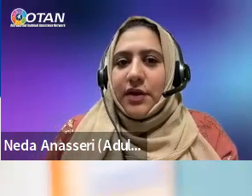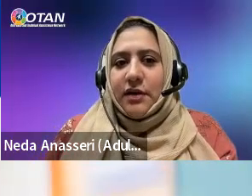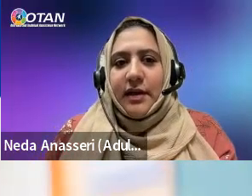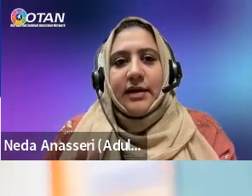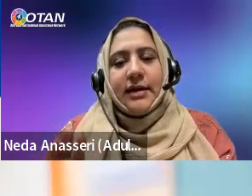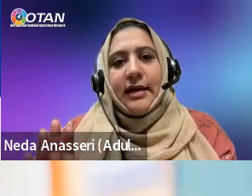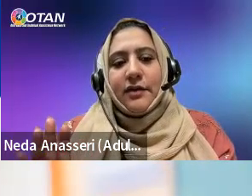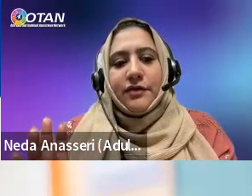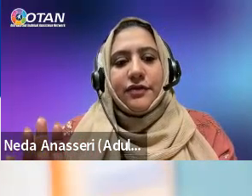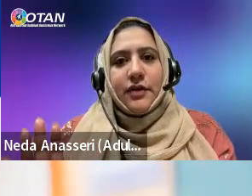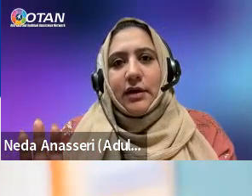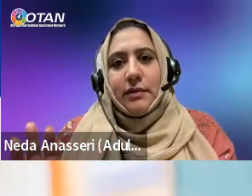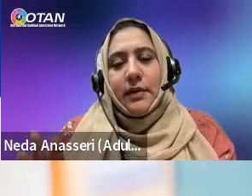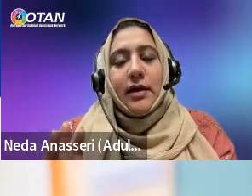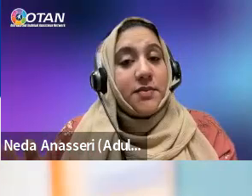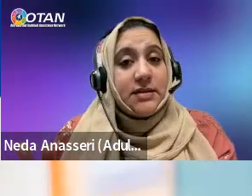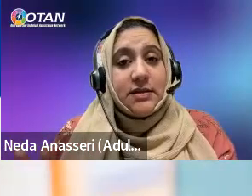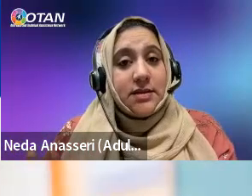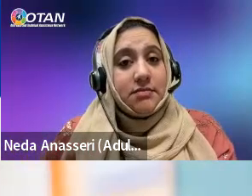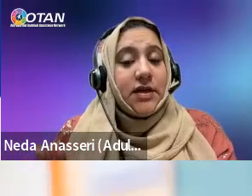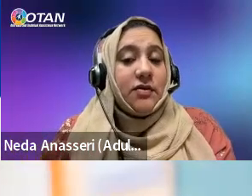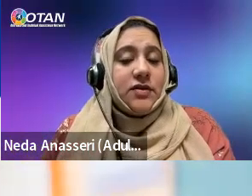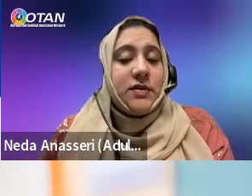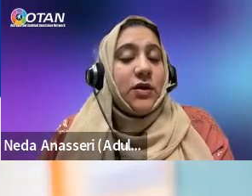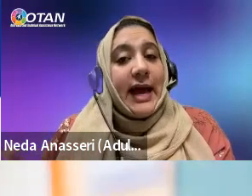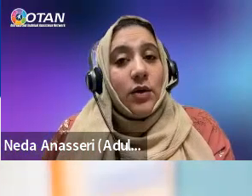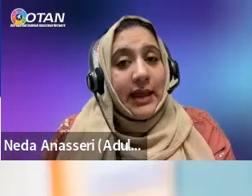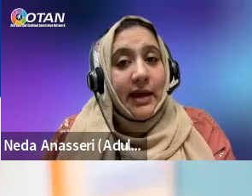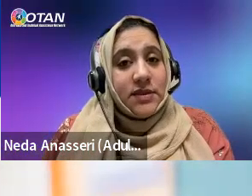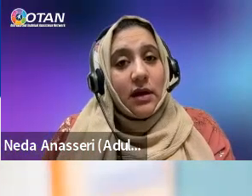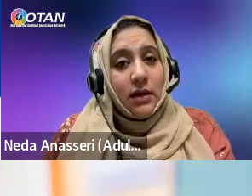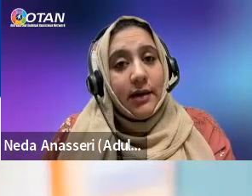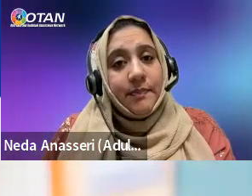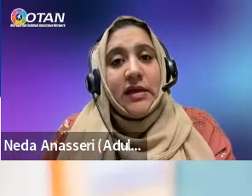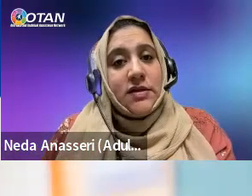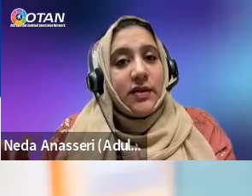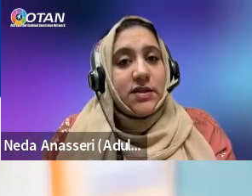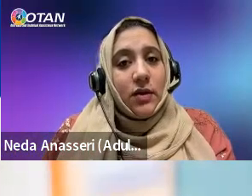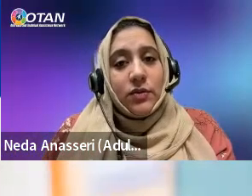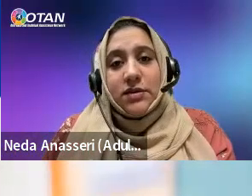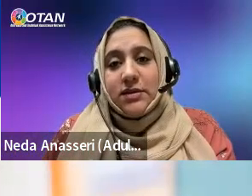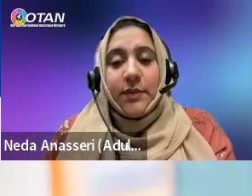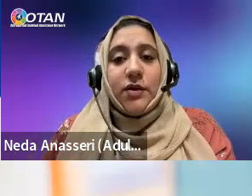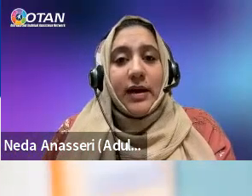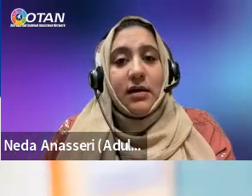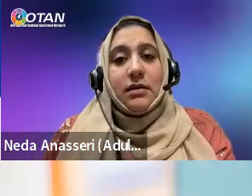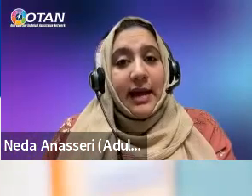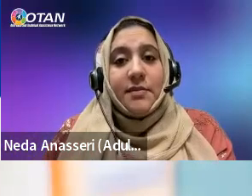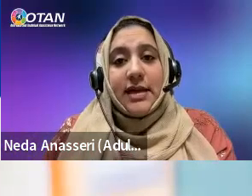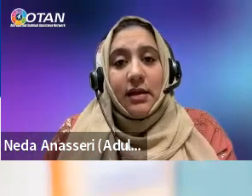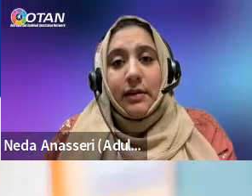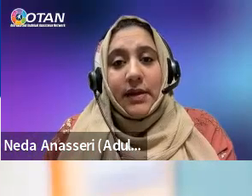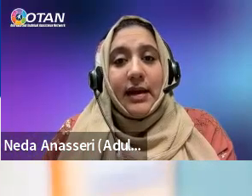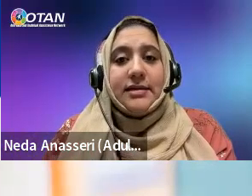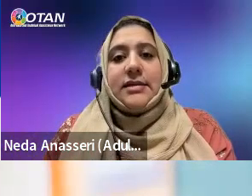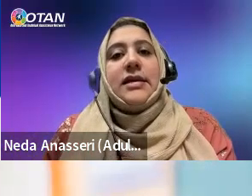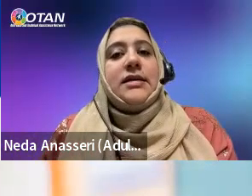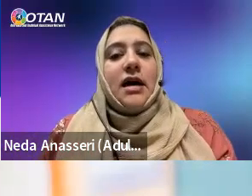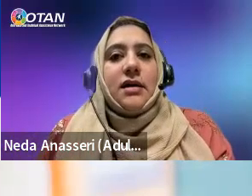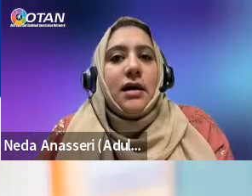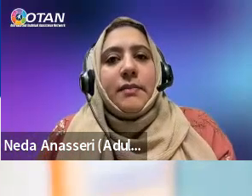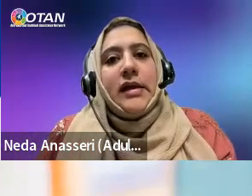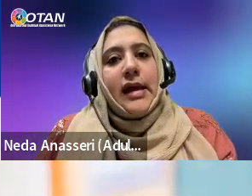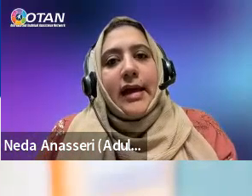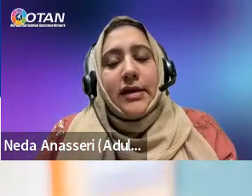there that have helped us, you know. There's something called our labs.com so that's owllabs.com